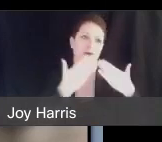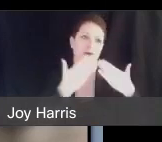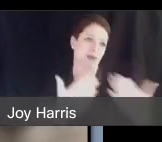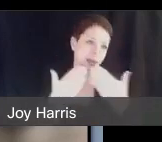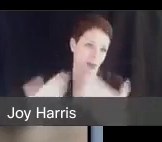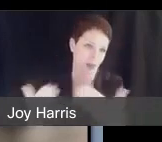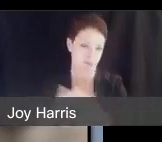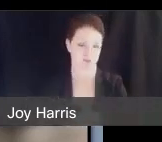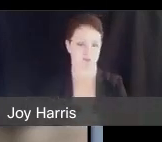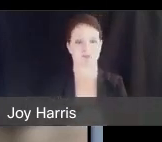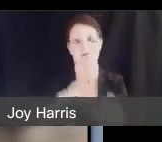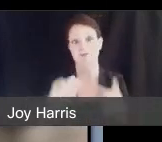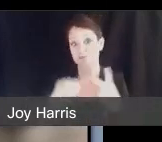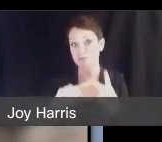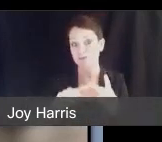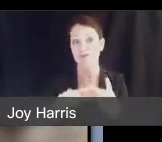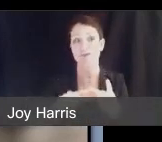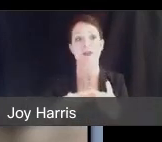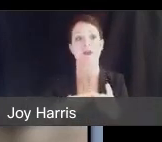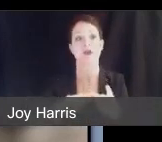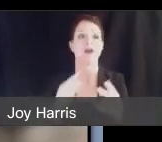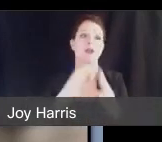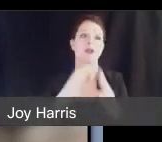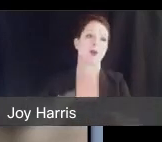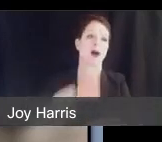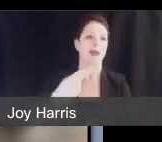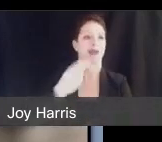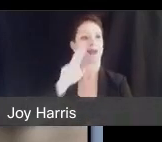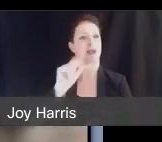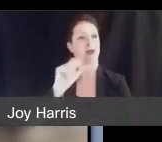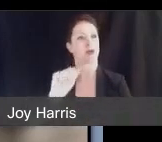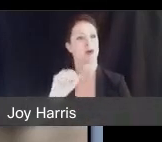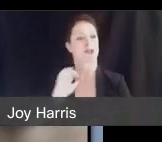Second, I want to thank the quiet heroes in our Office of Public Health and Department